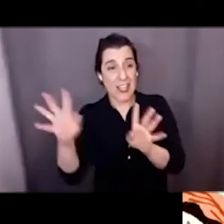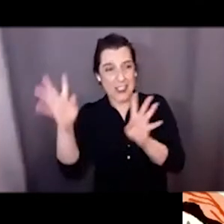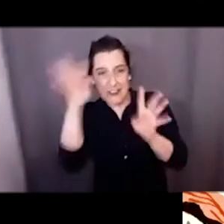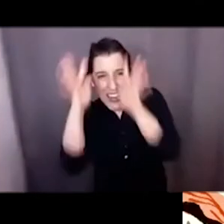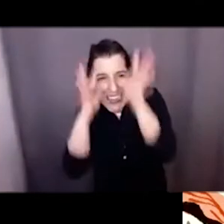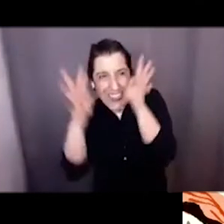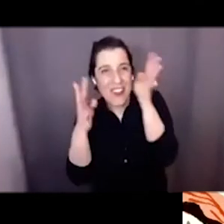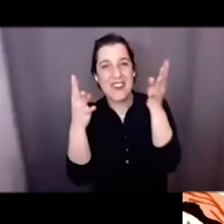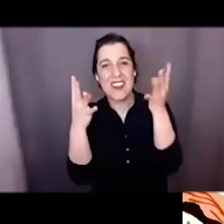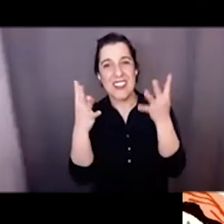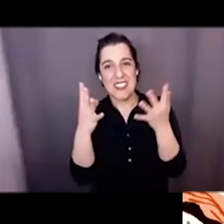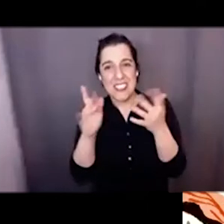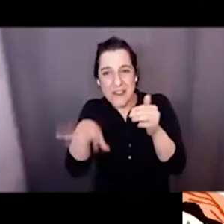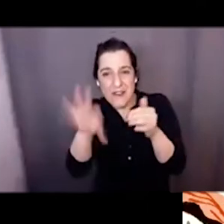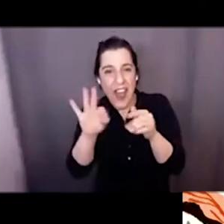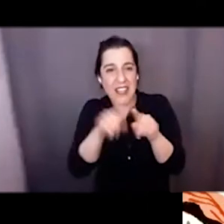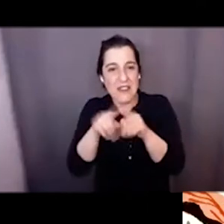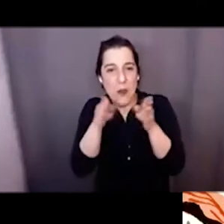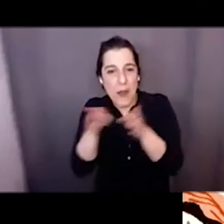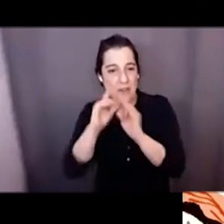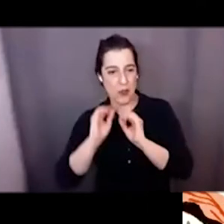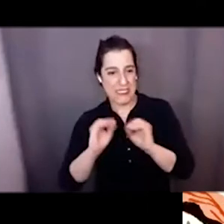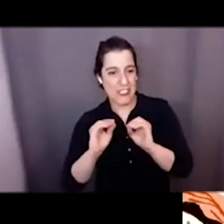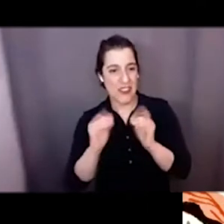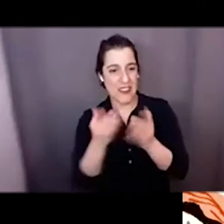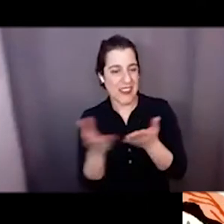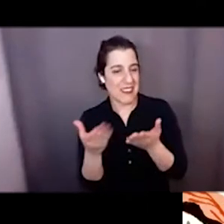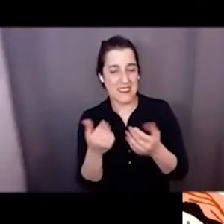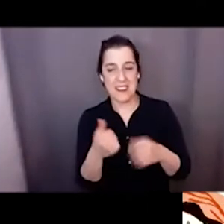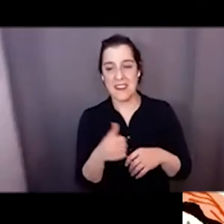to find effective ways of teaching subjects that traditionally depend on lots of